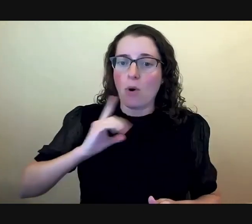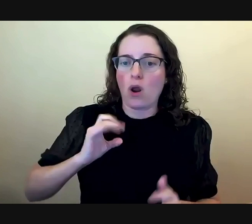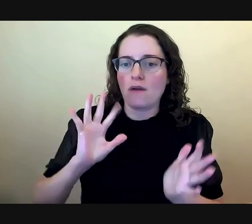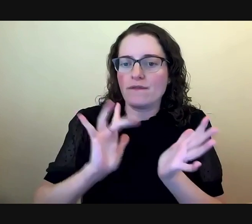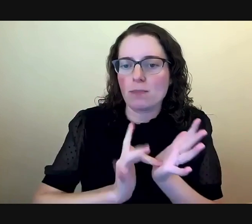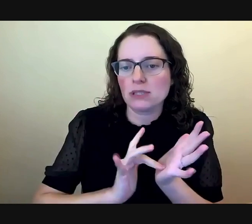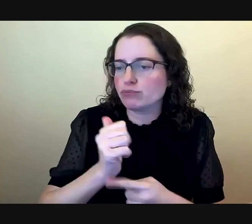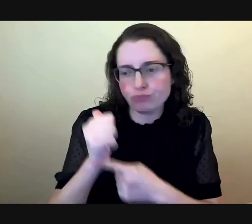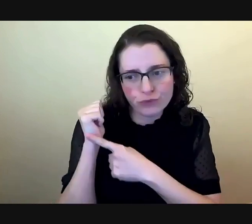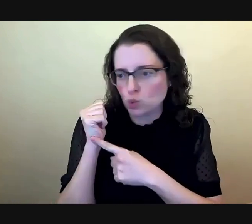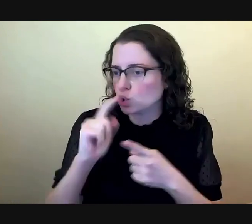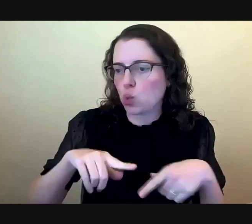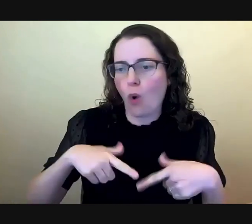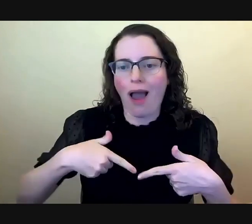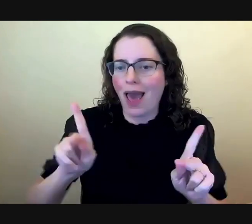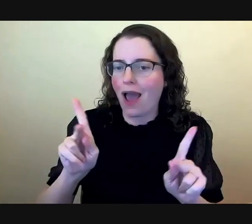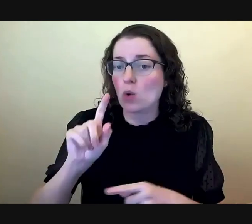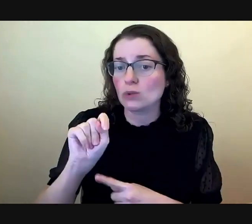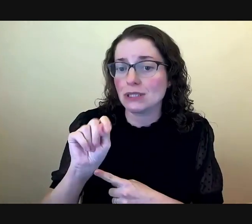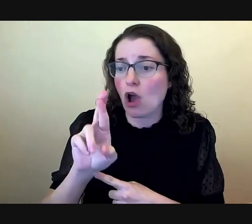The State Board of Pharmacy refused